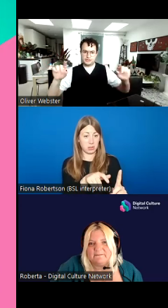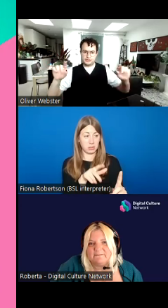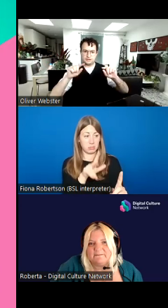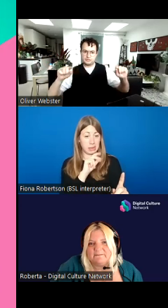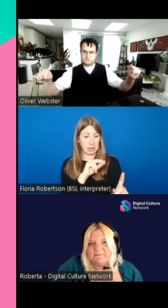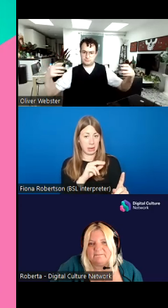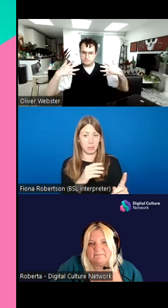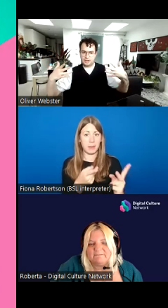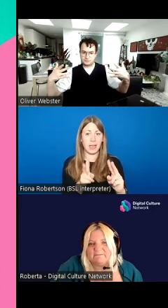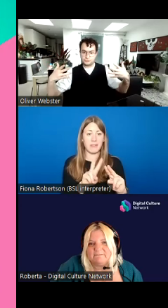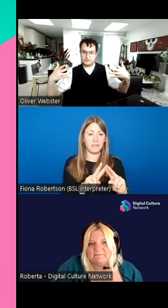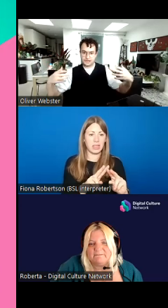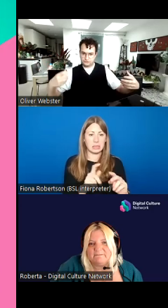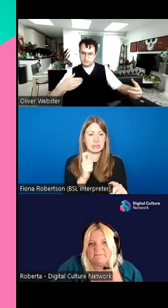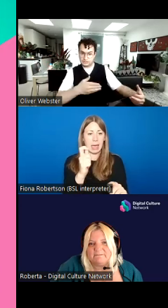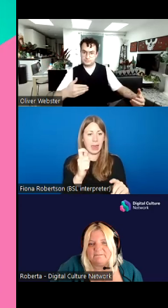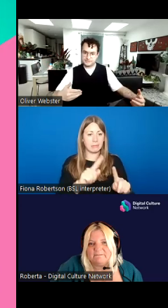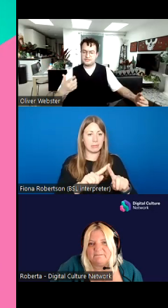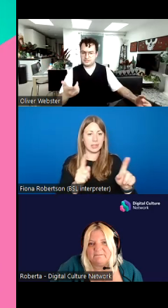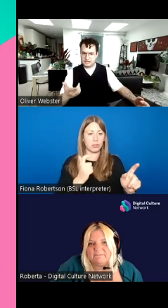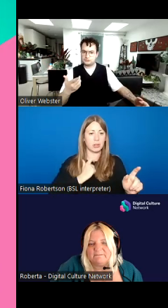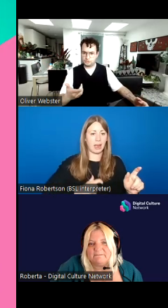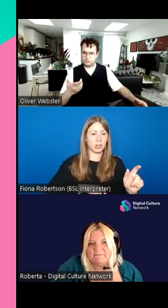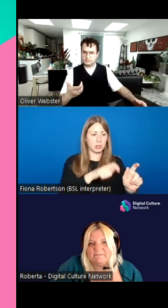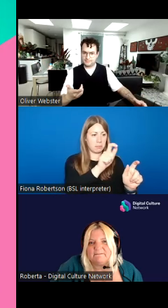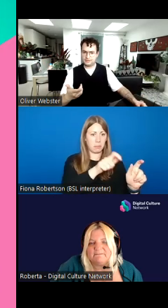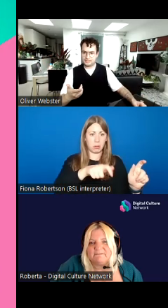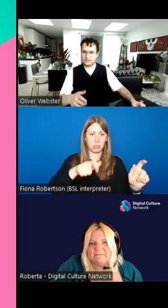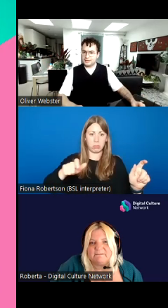none of them whose mouths are moving and you've got someone speaking, then yes, you want to label it.